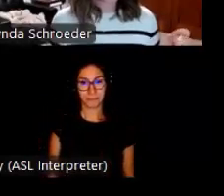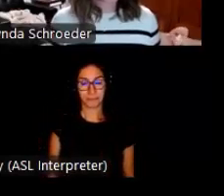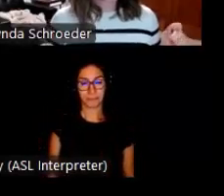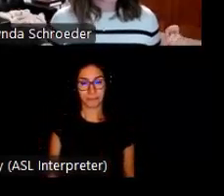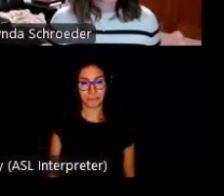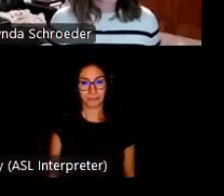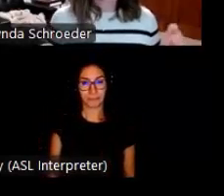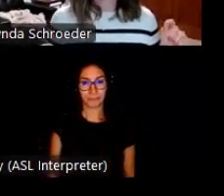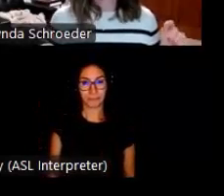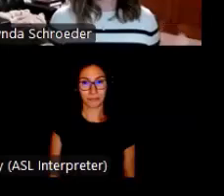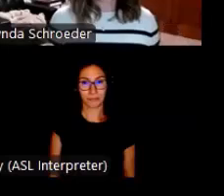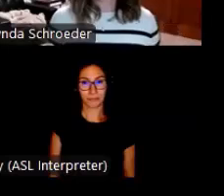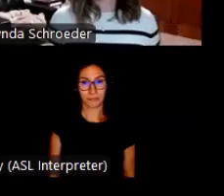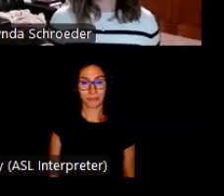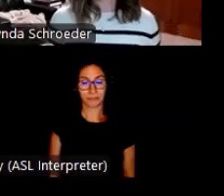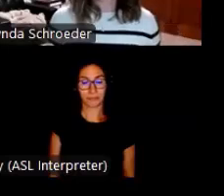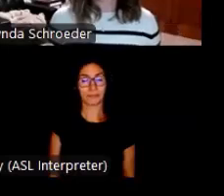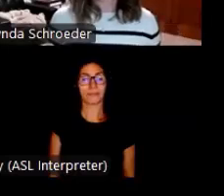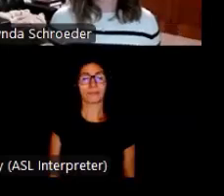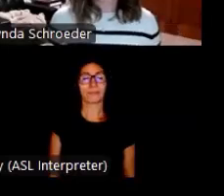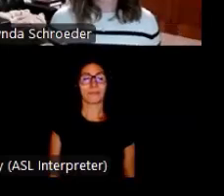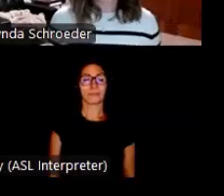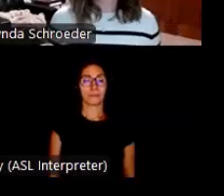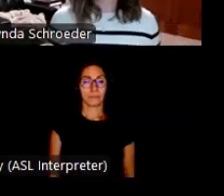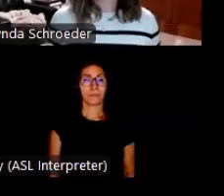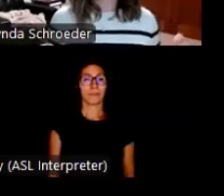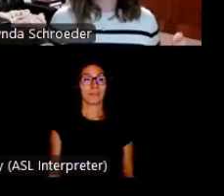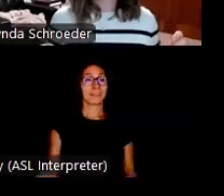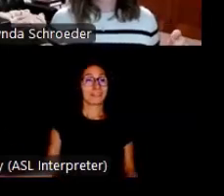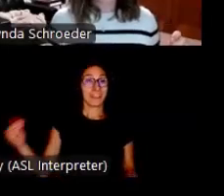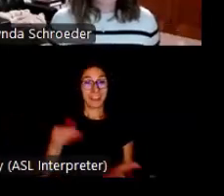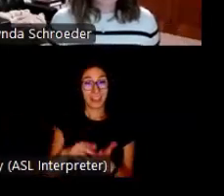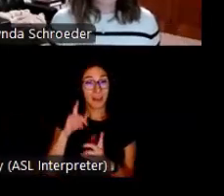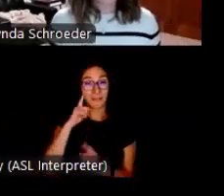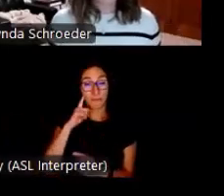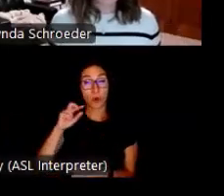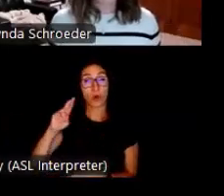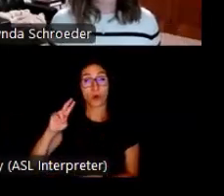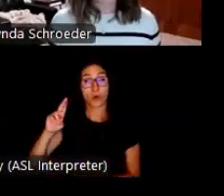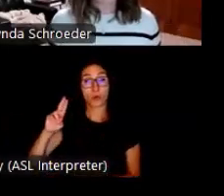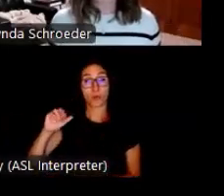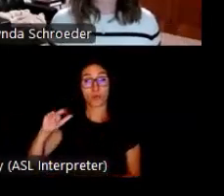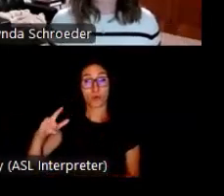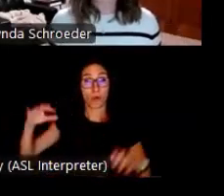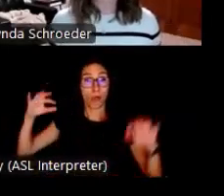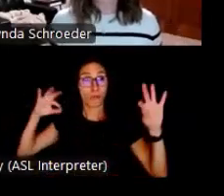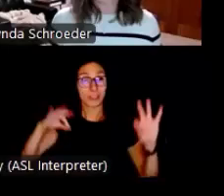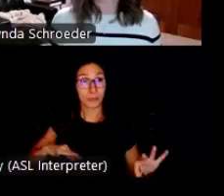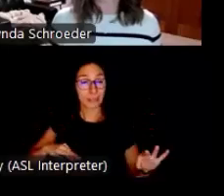So again, in terms of rural reciprocity, consider the opportunity to engage